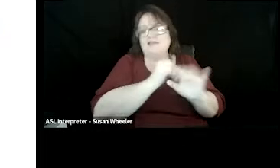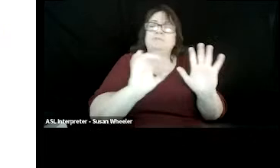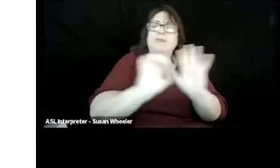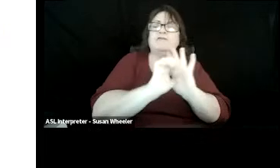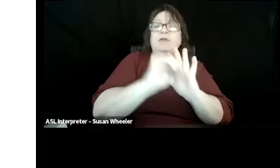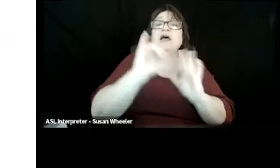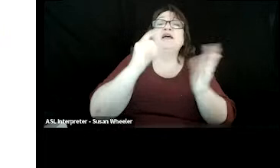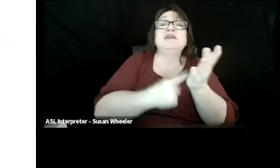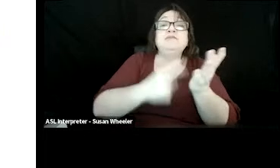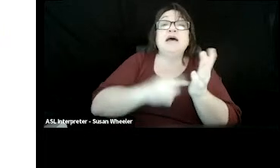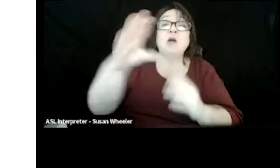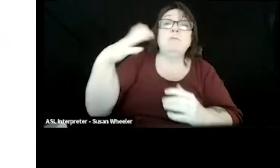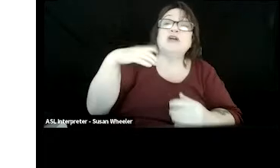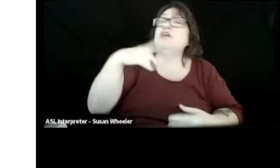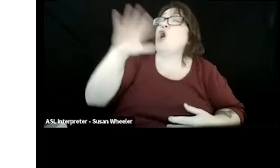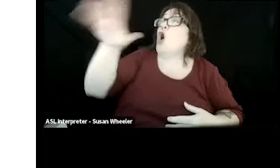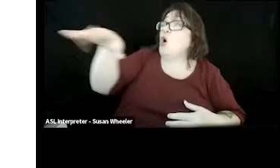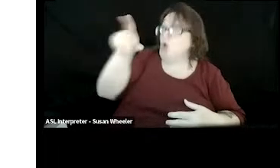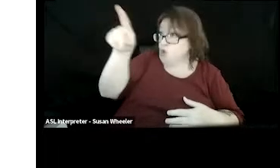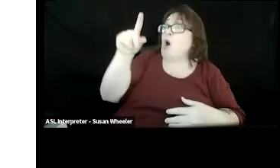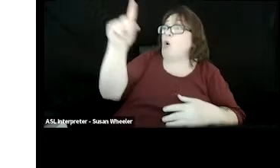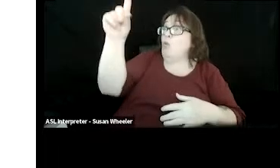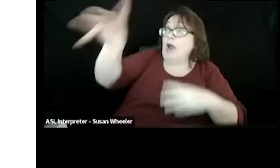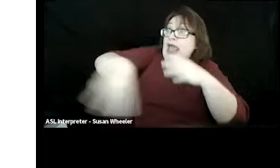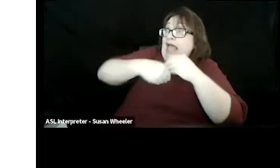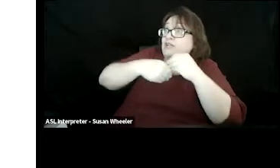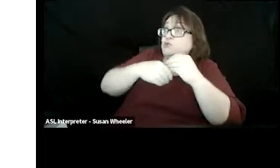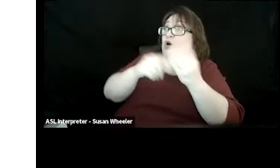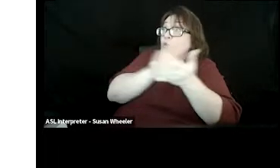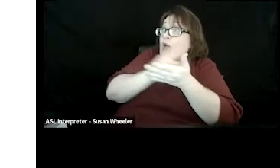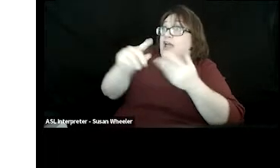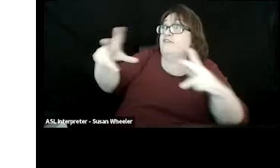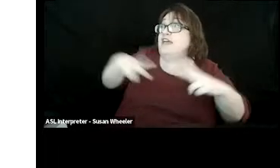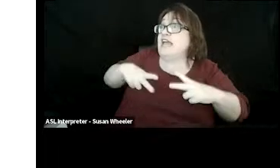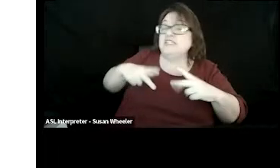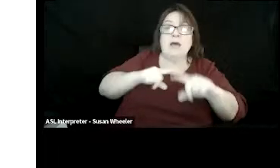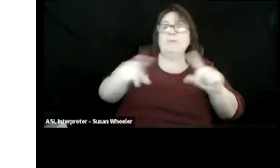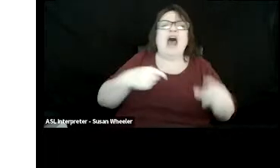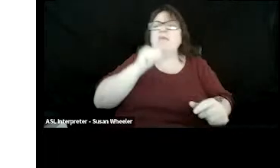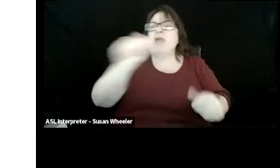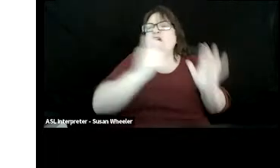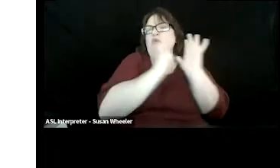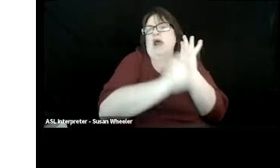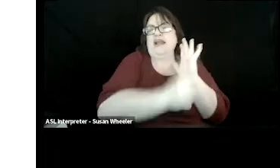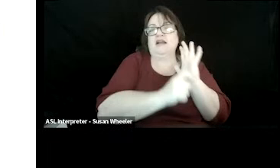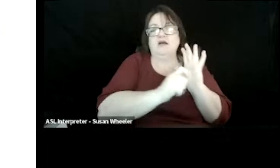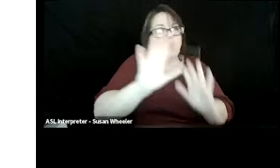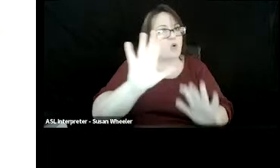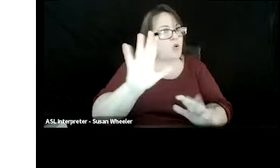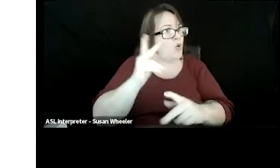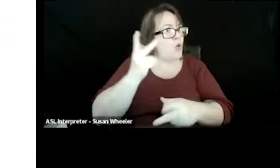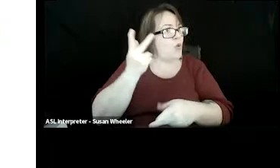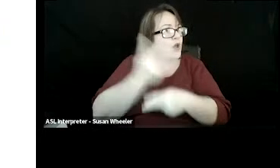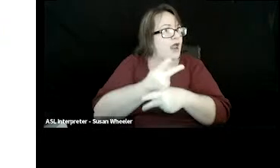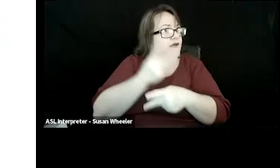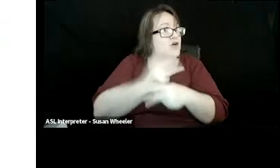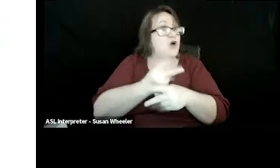oh, I'll give you an extra week of vacation, but I don't wanna put that in writing. Be careful about those conversations, maybe ask them to send you an email